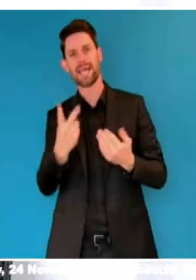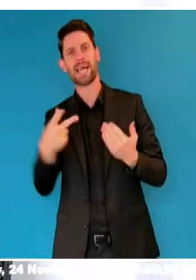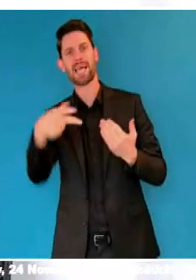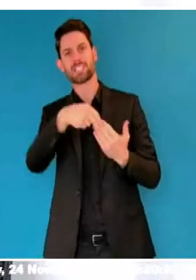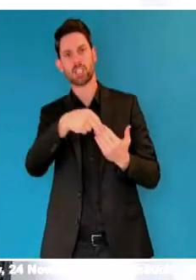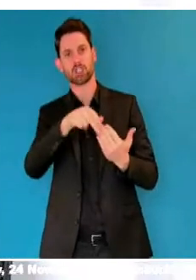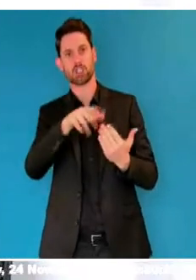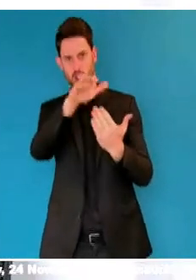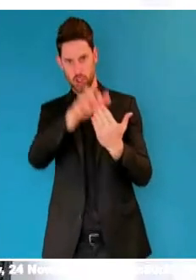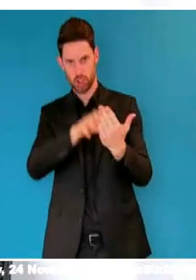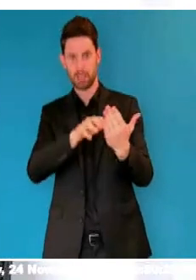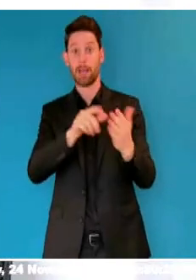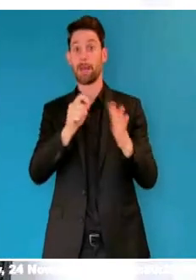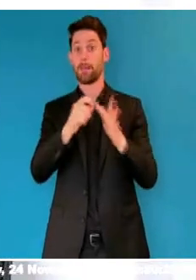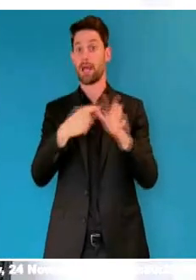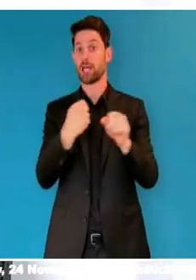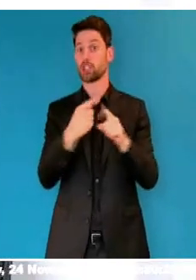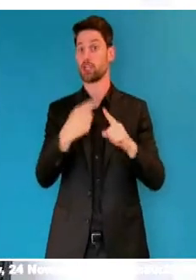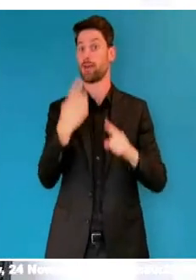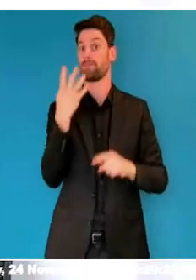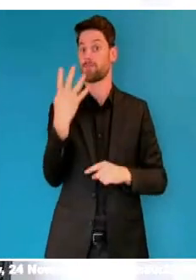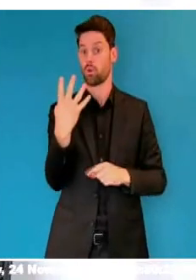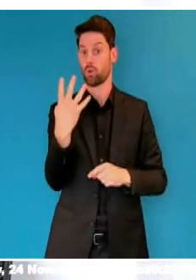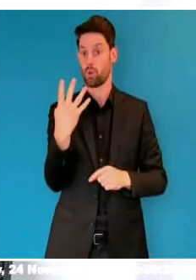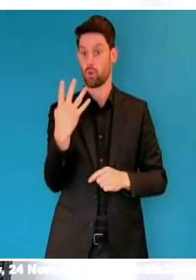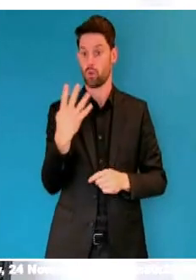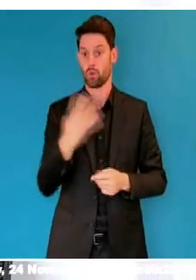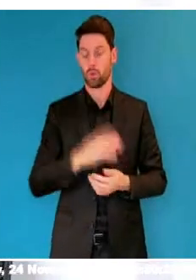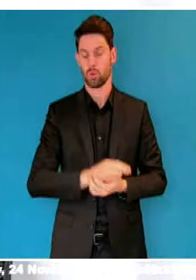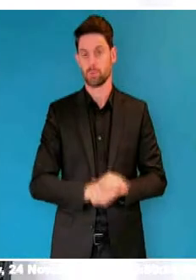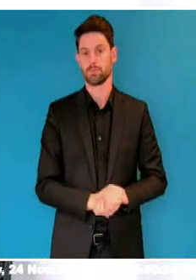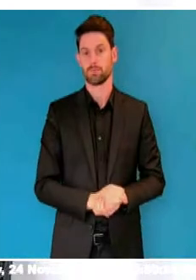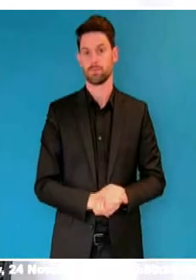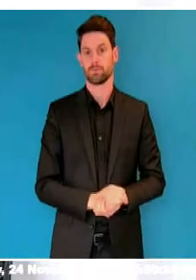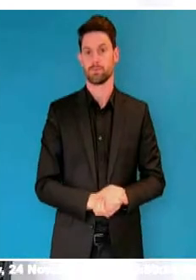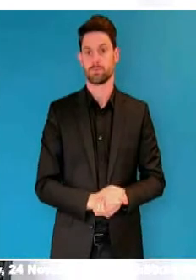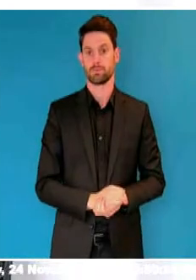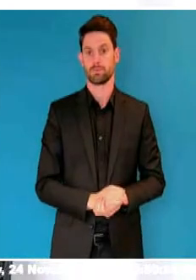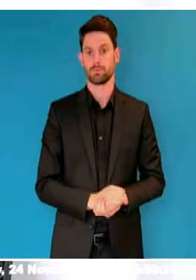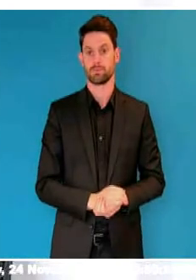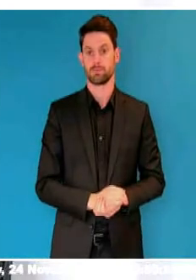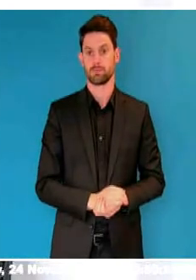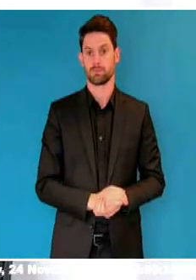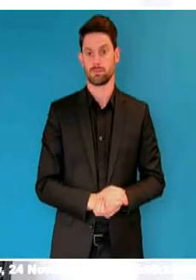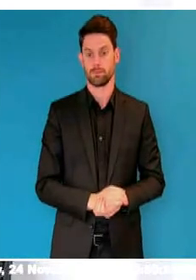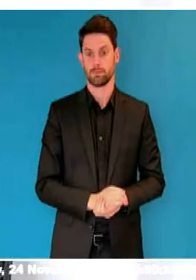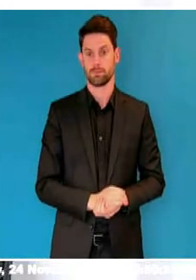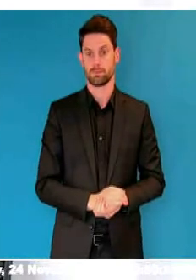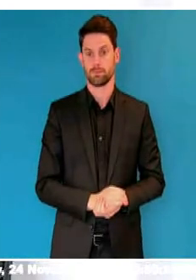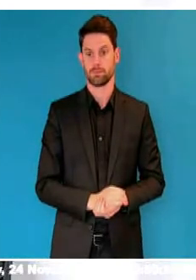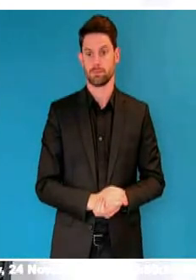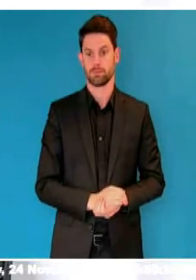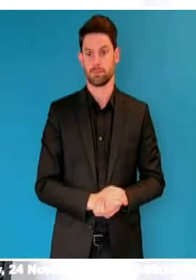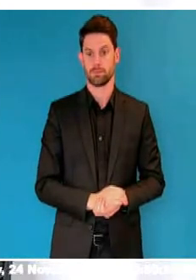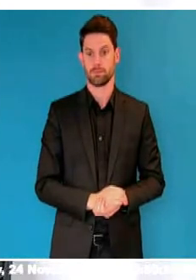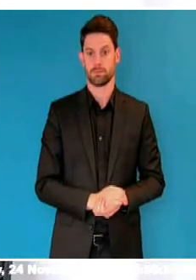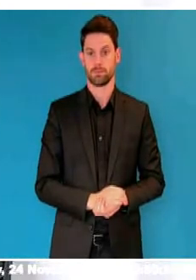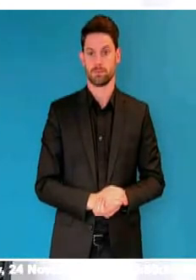that has been renumbered through the corrigendum to refer to paragraph 15(c), you